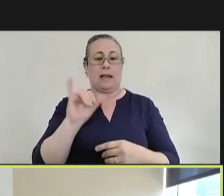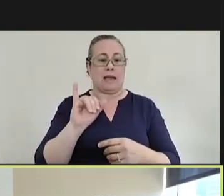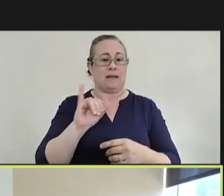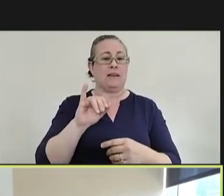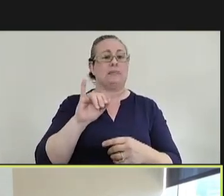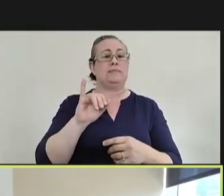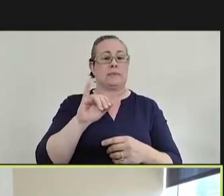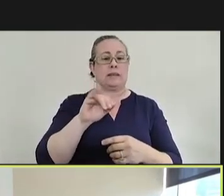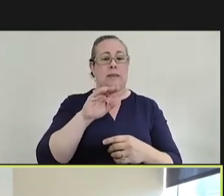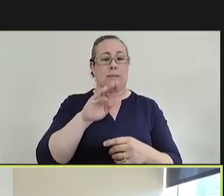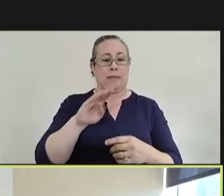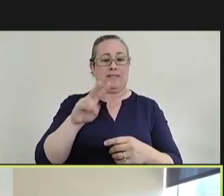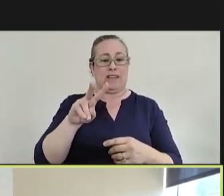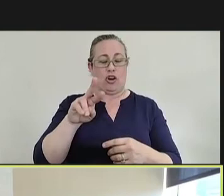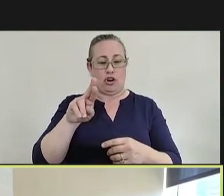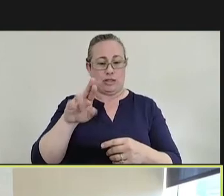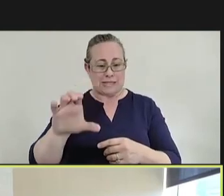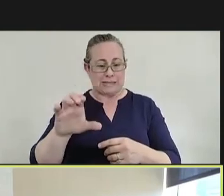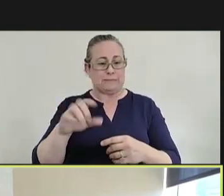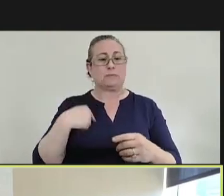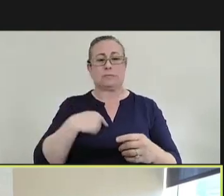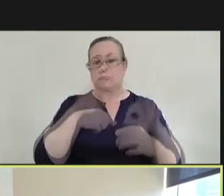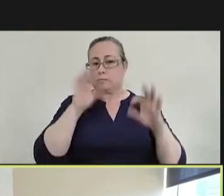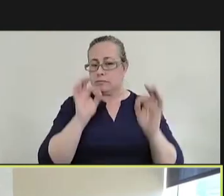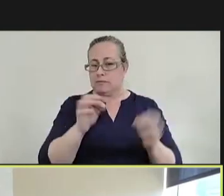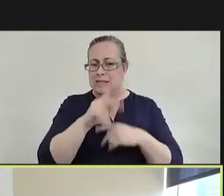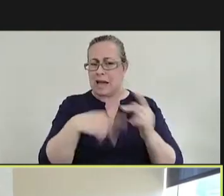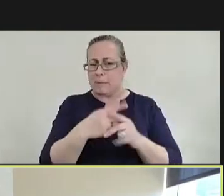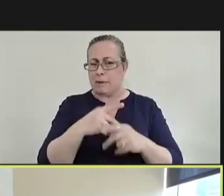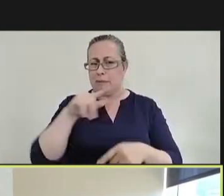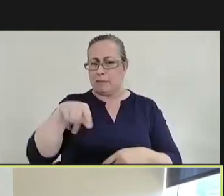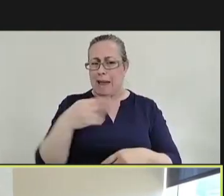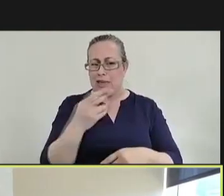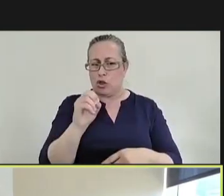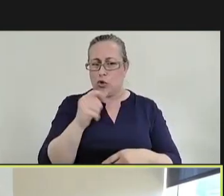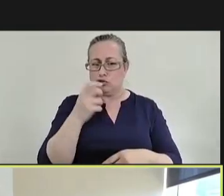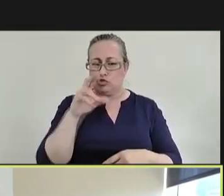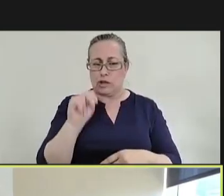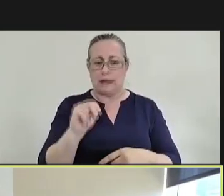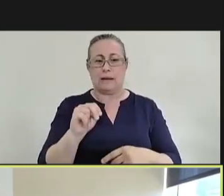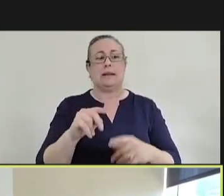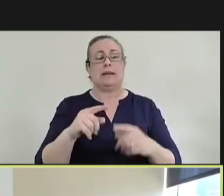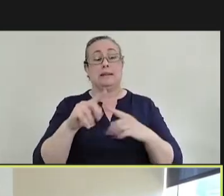we determine the type of antigen, identify potential antigens to use as immunogens,